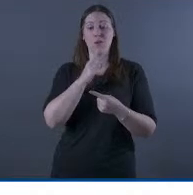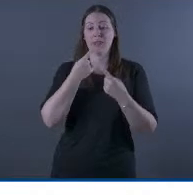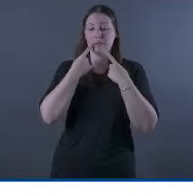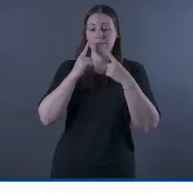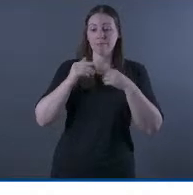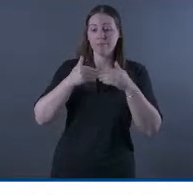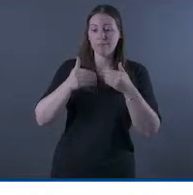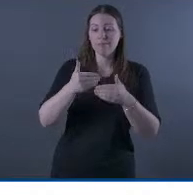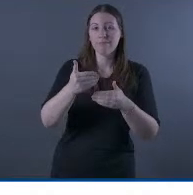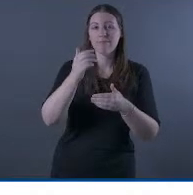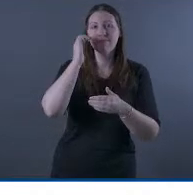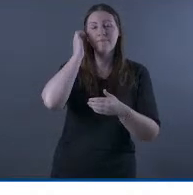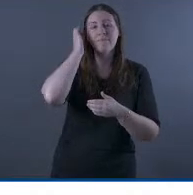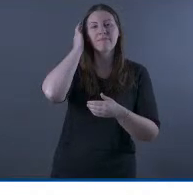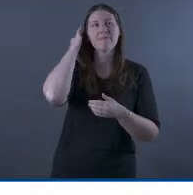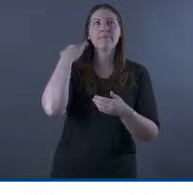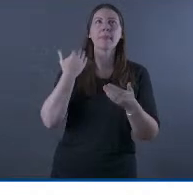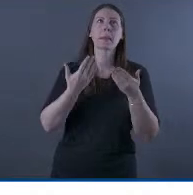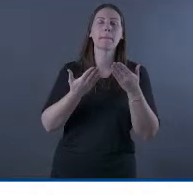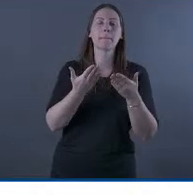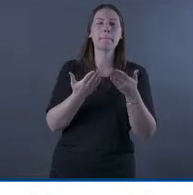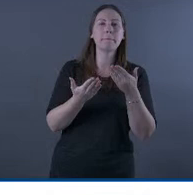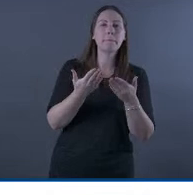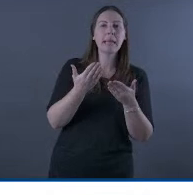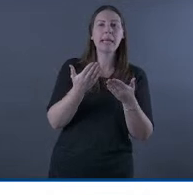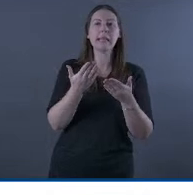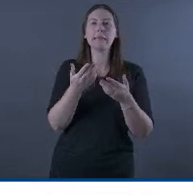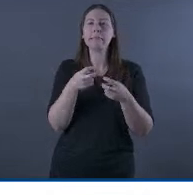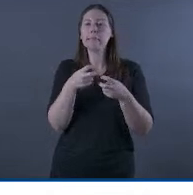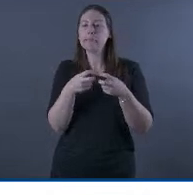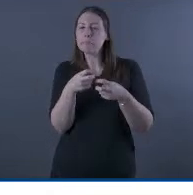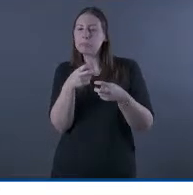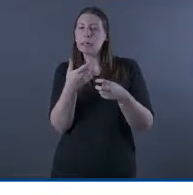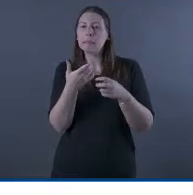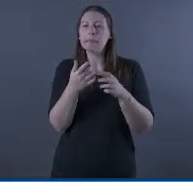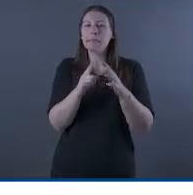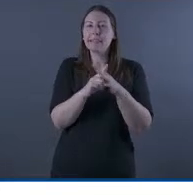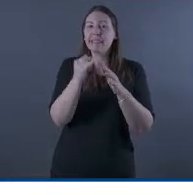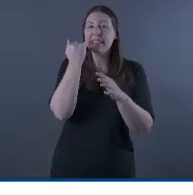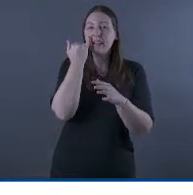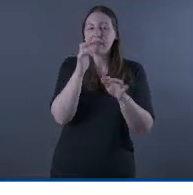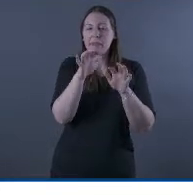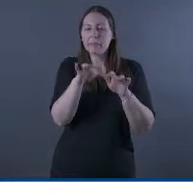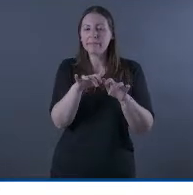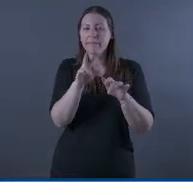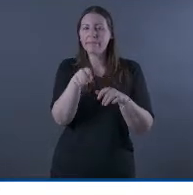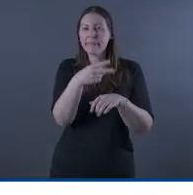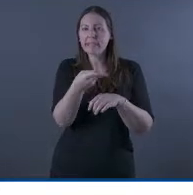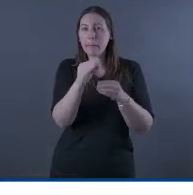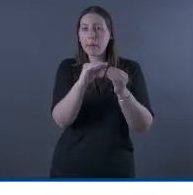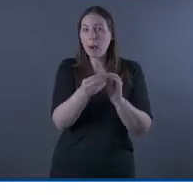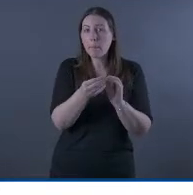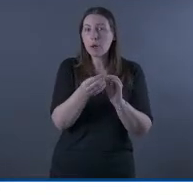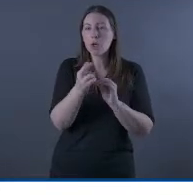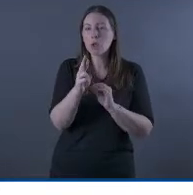and they transpose some numbers or misspell something in their name and our records don't match with them,